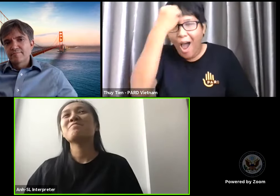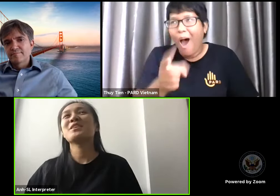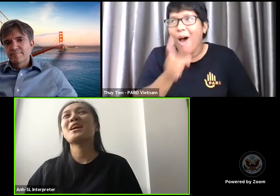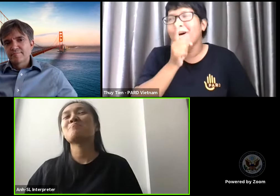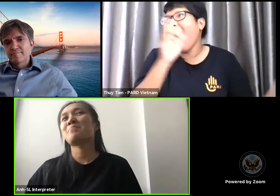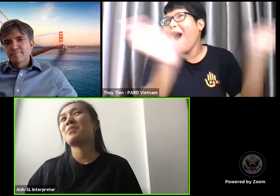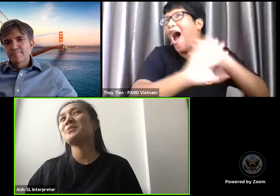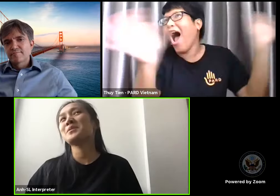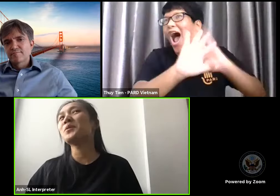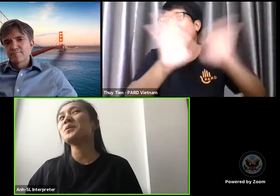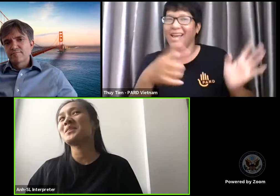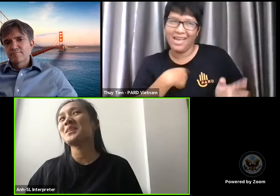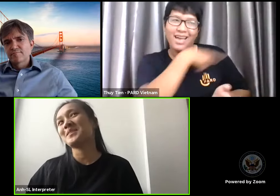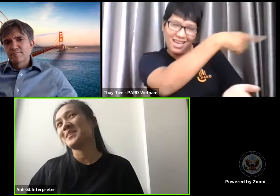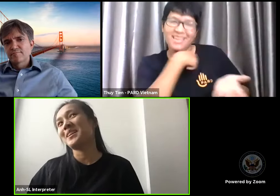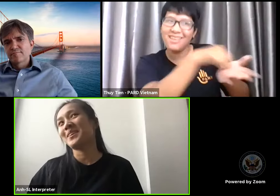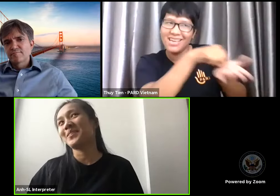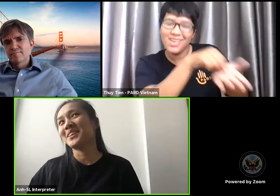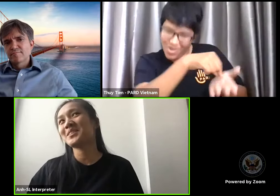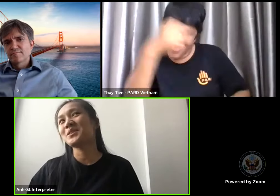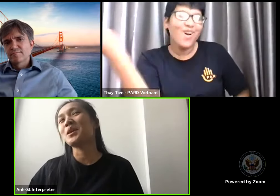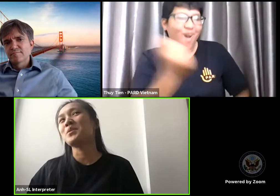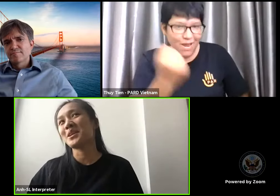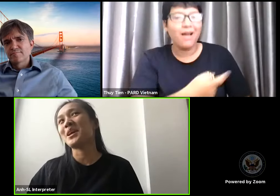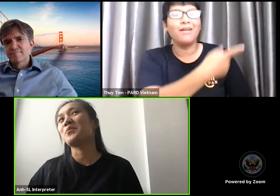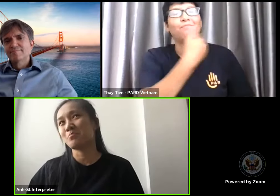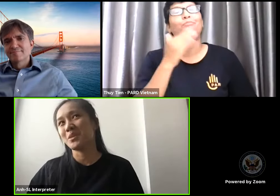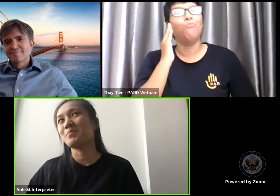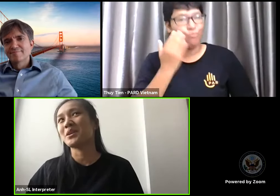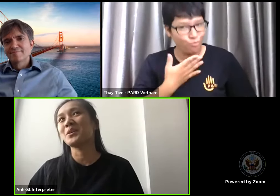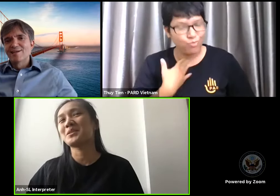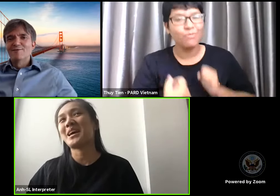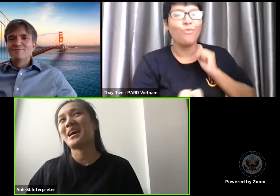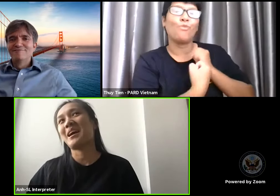but then my parents couldn't learn sign language to communicate with me because they are